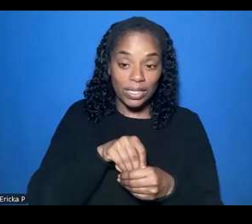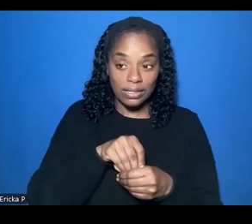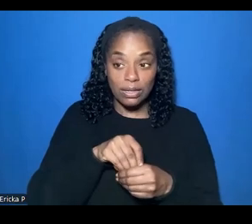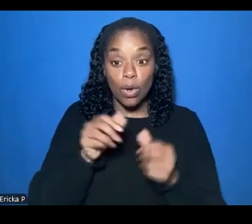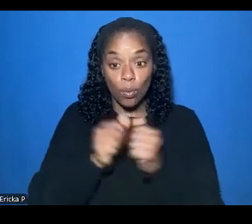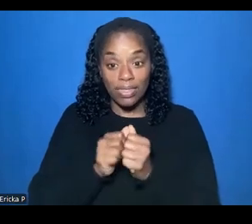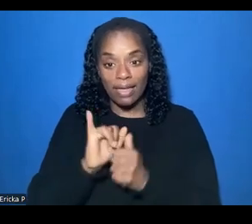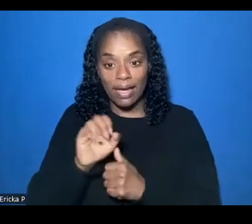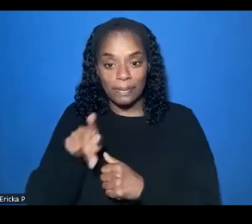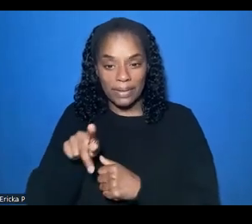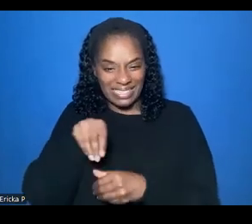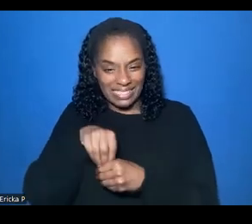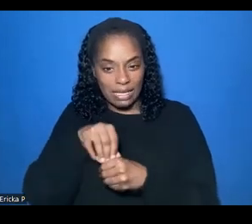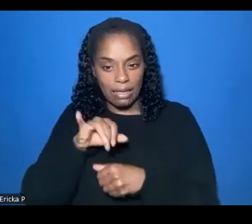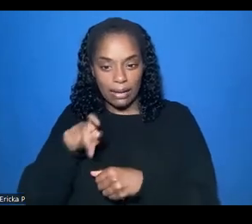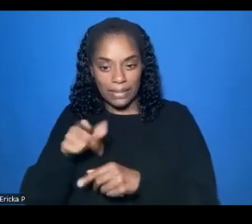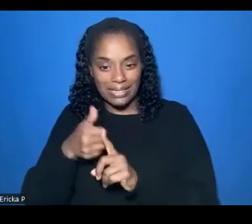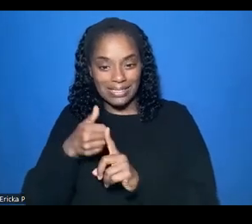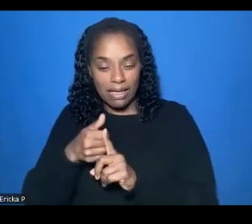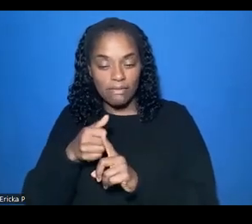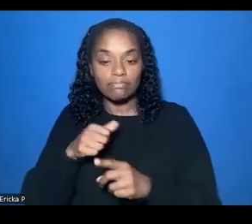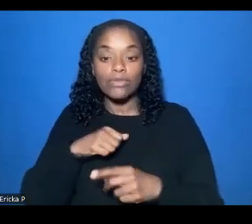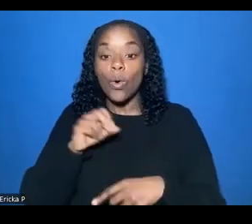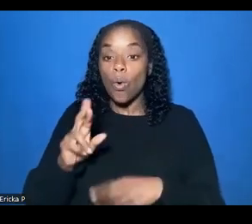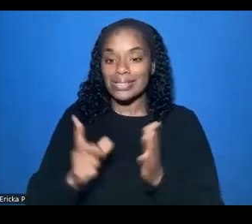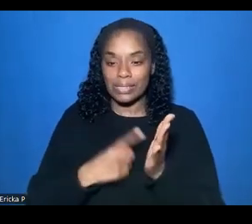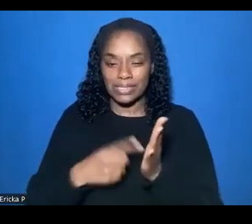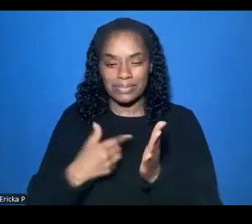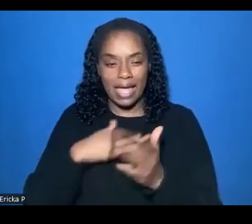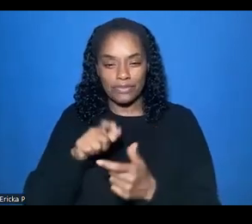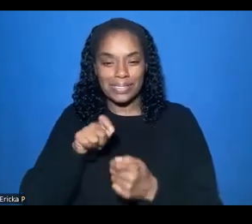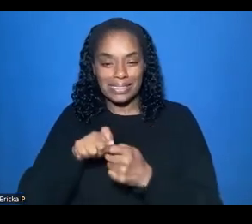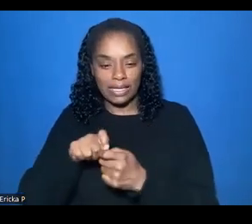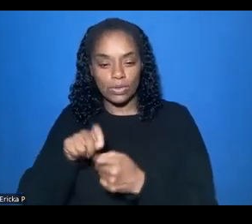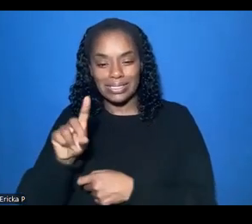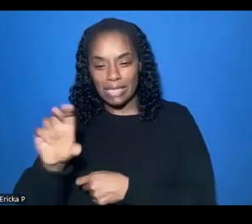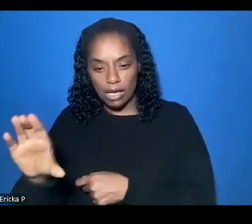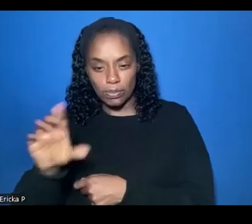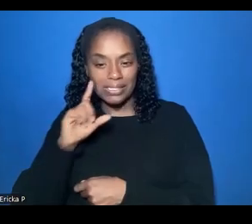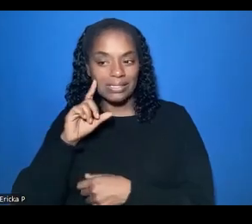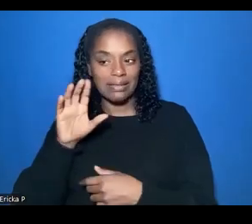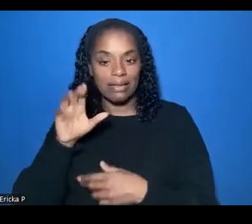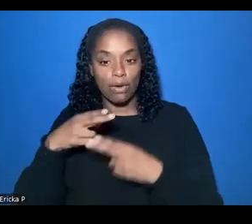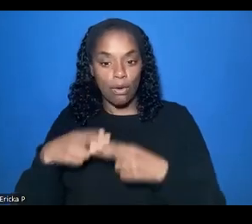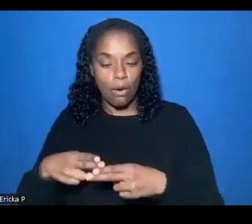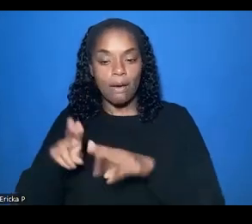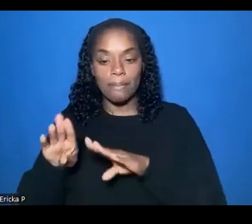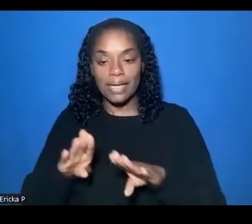or they have their specific documents that identify the Behavior Support Plan. But it should be a positive,